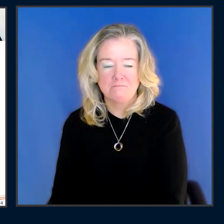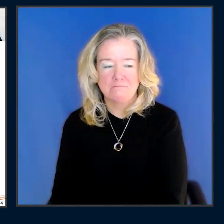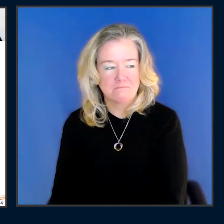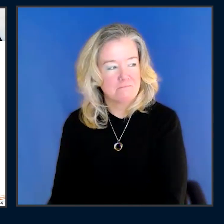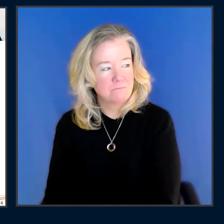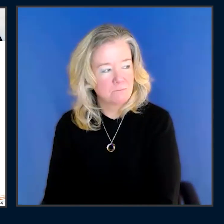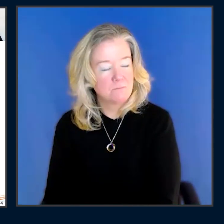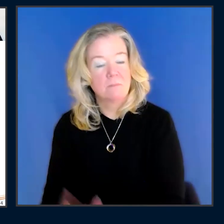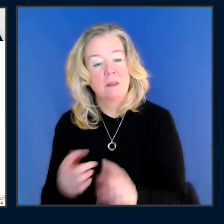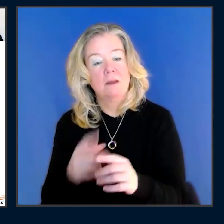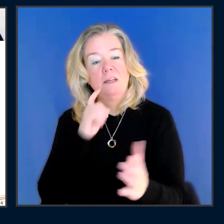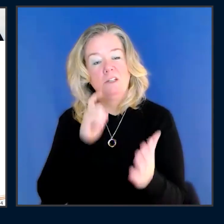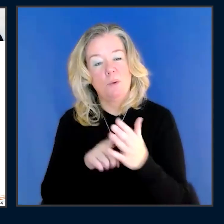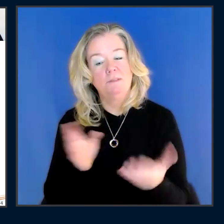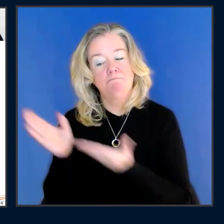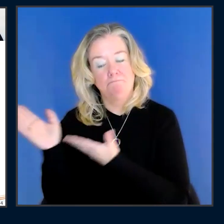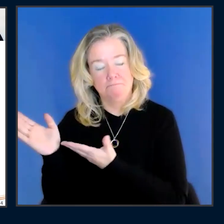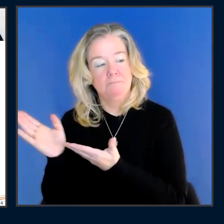On the screen before you are the learner objectives